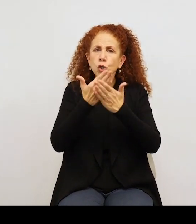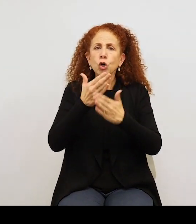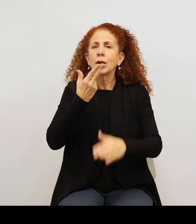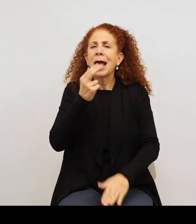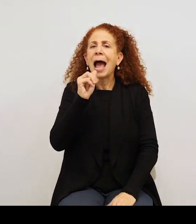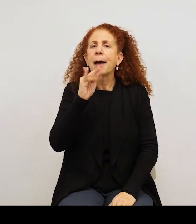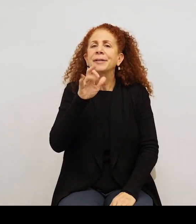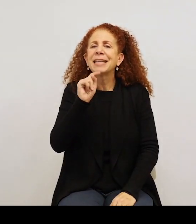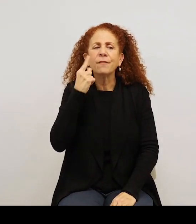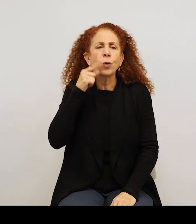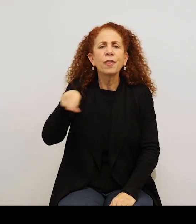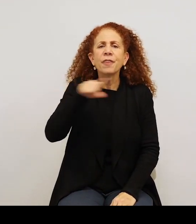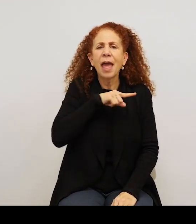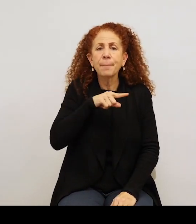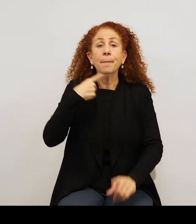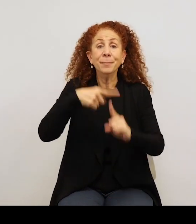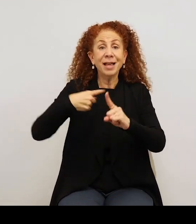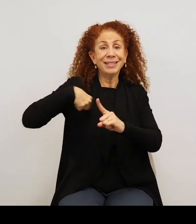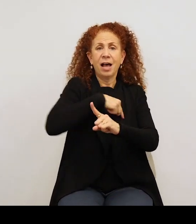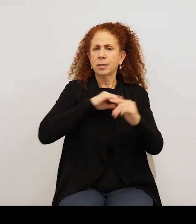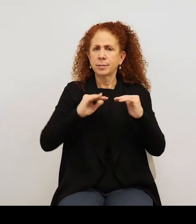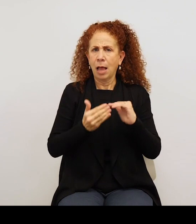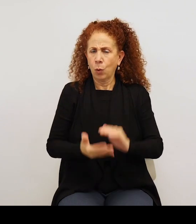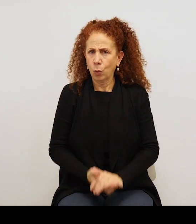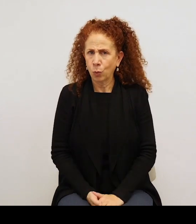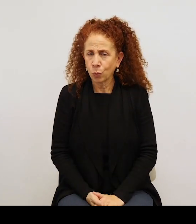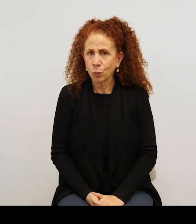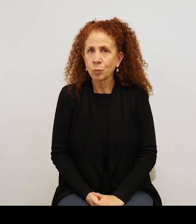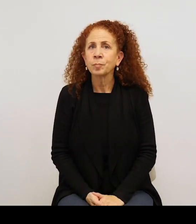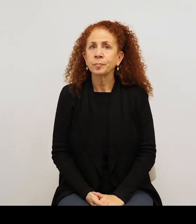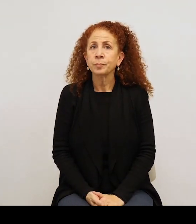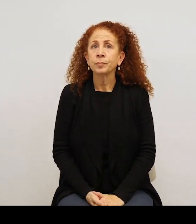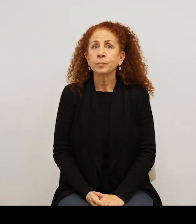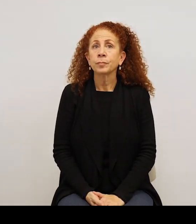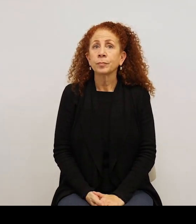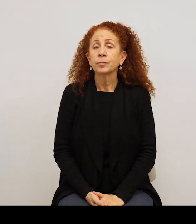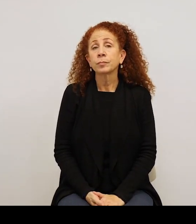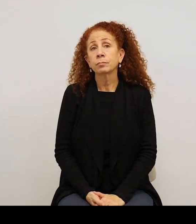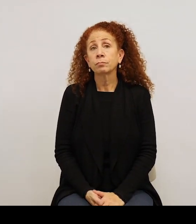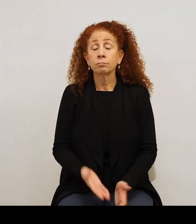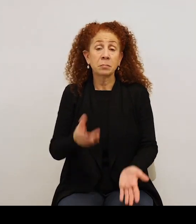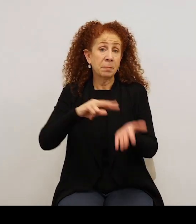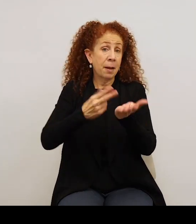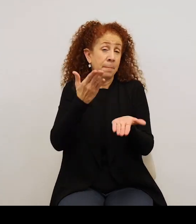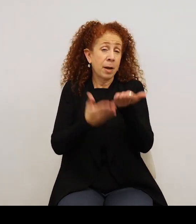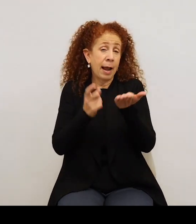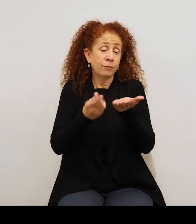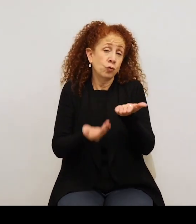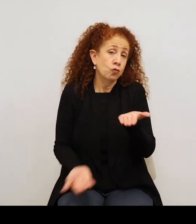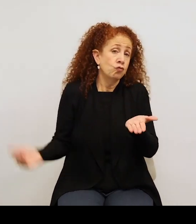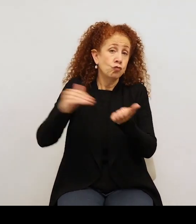for them and for all of us? In that sense, we might need to rethink the urban